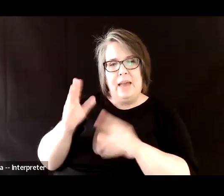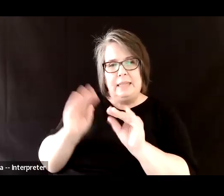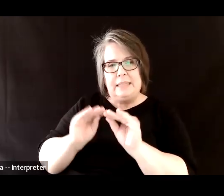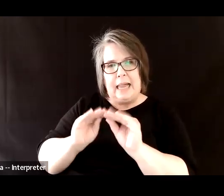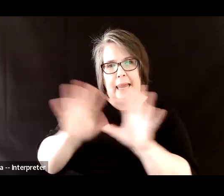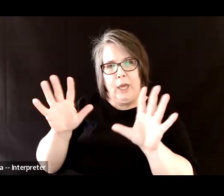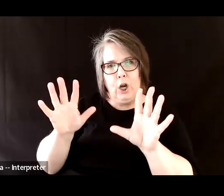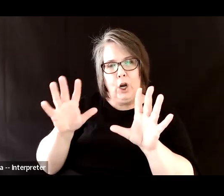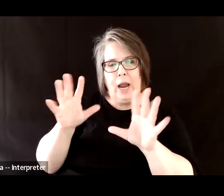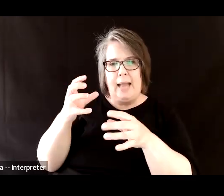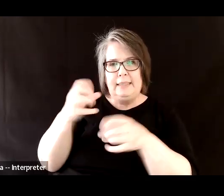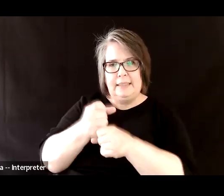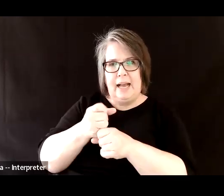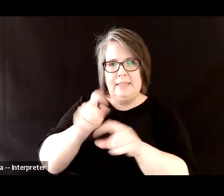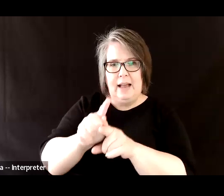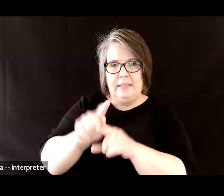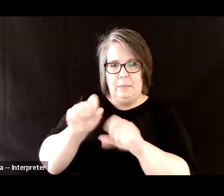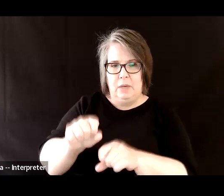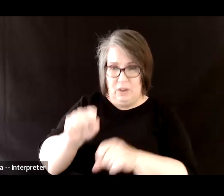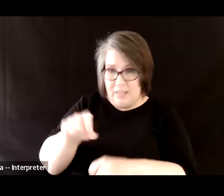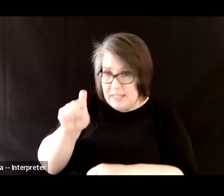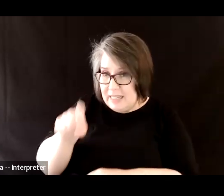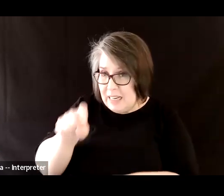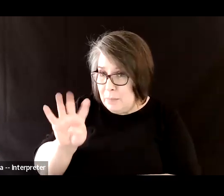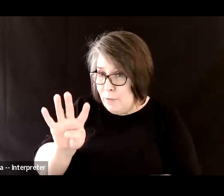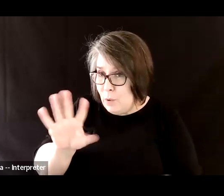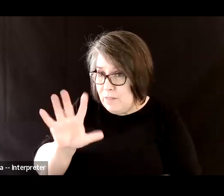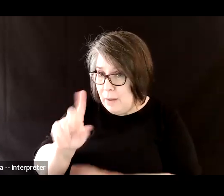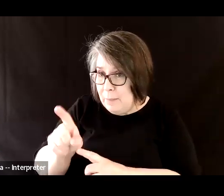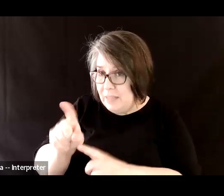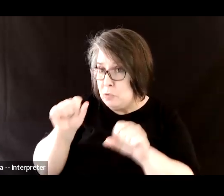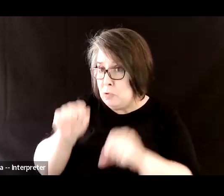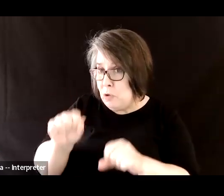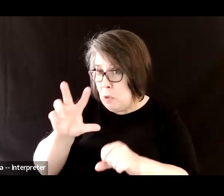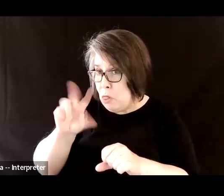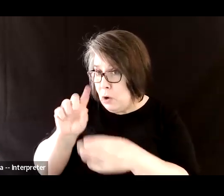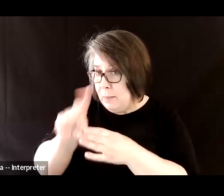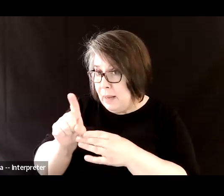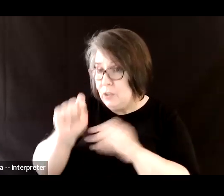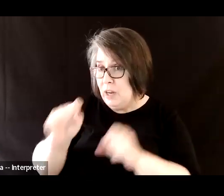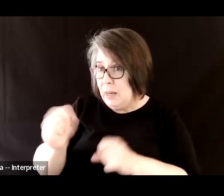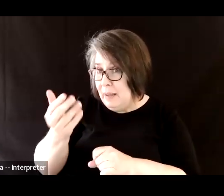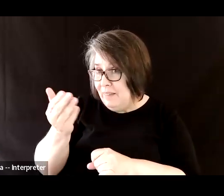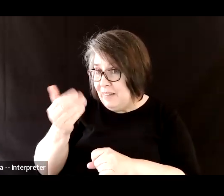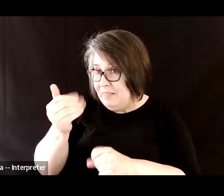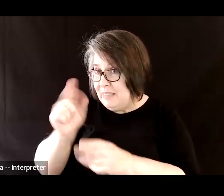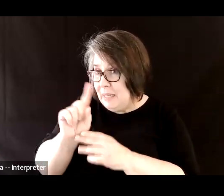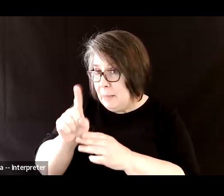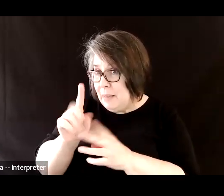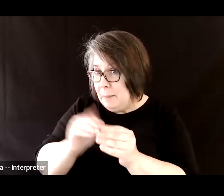concise as possible. Does it need to be 45 minutes? Could it be 30 minutes? Could it be a 15-minute meeting? The shorter the better as long